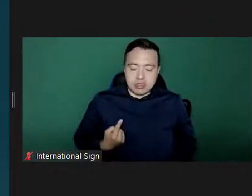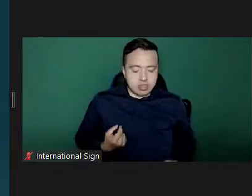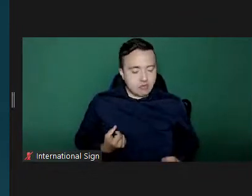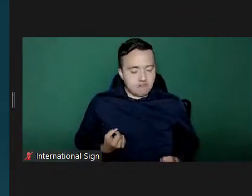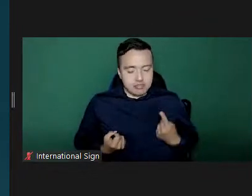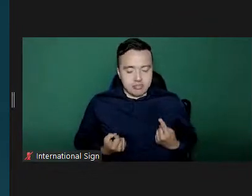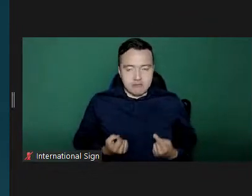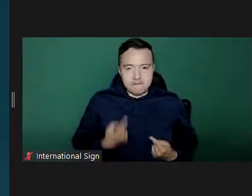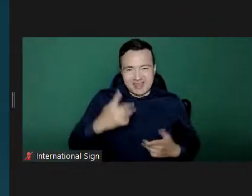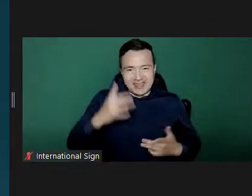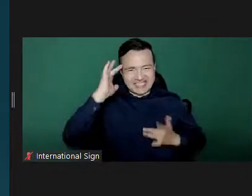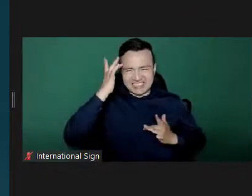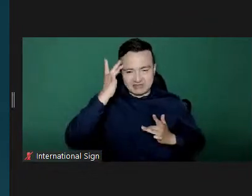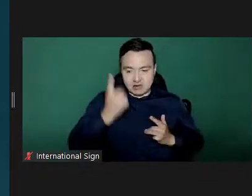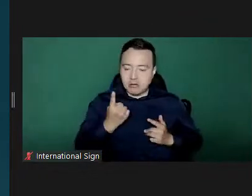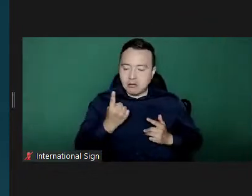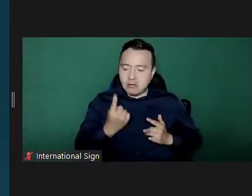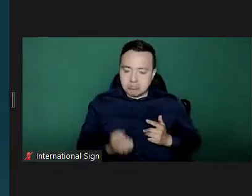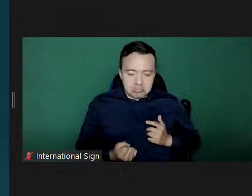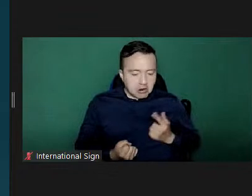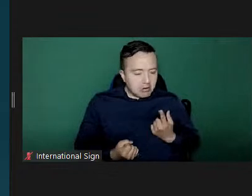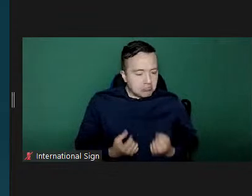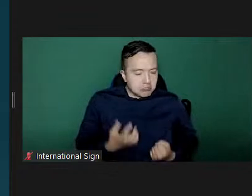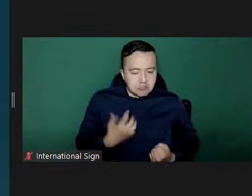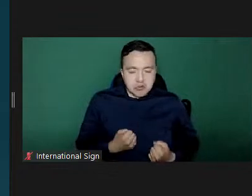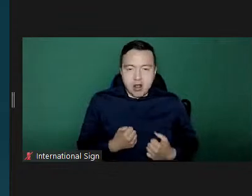One involving diabetes and hypertension.